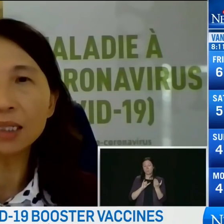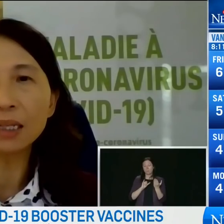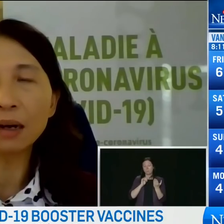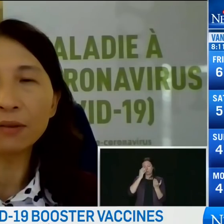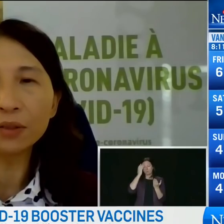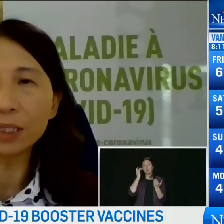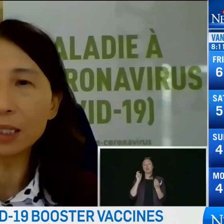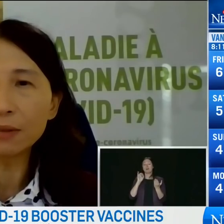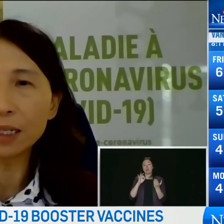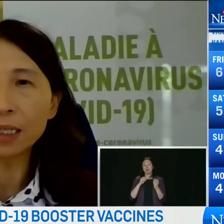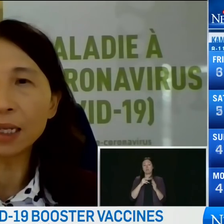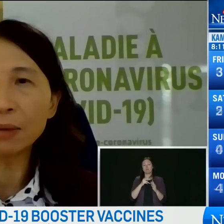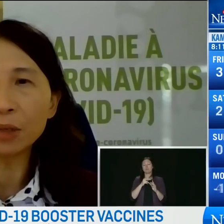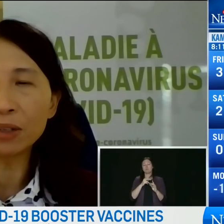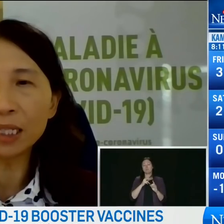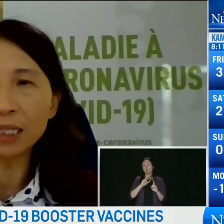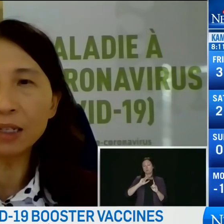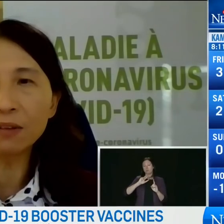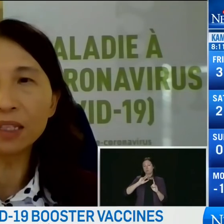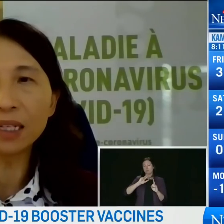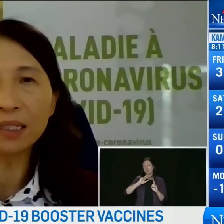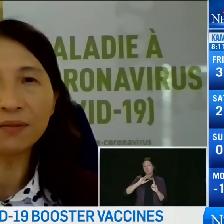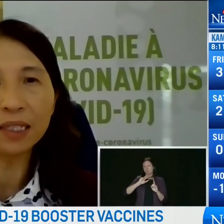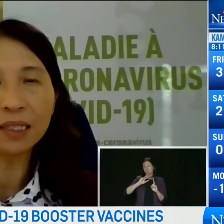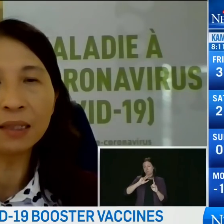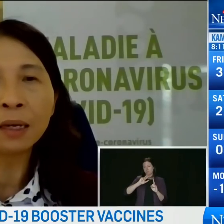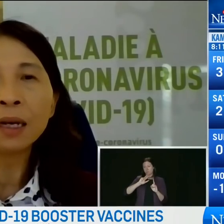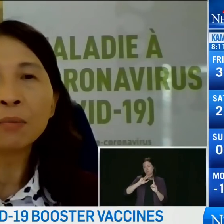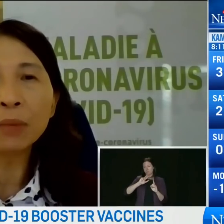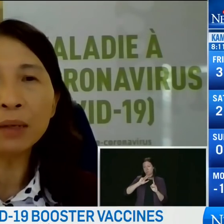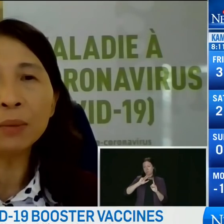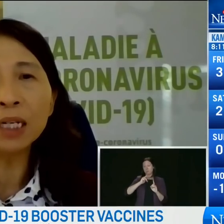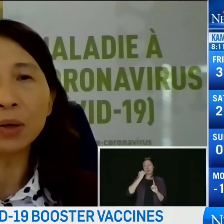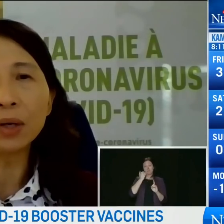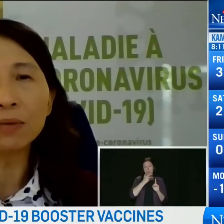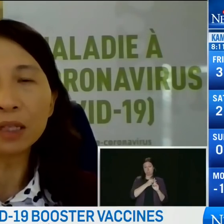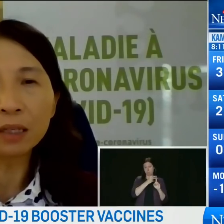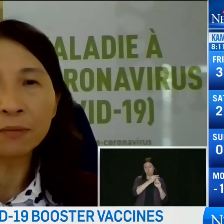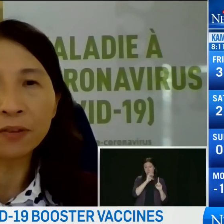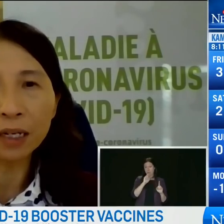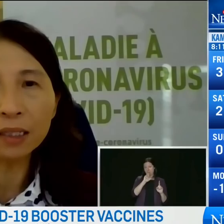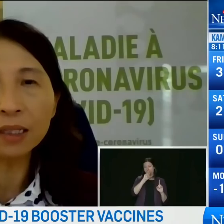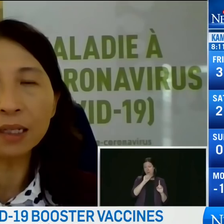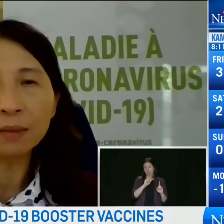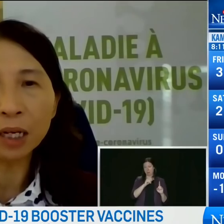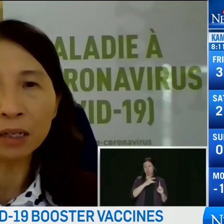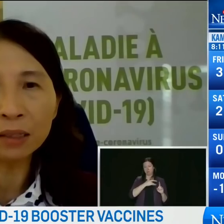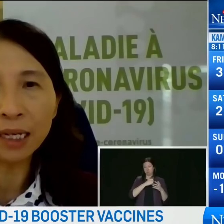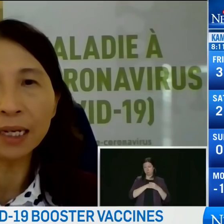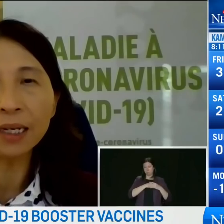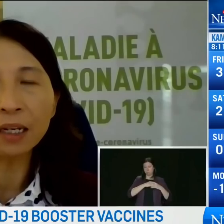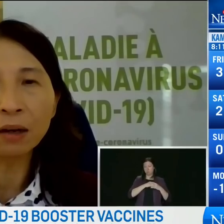CANADIAN AND INTERNATIONAL DATA